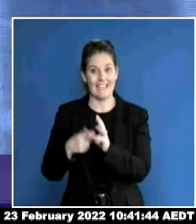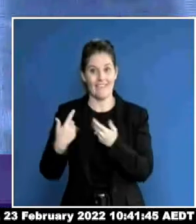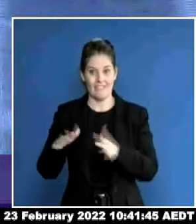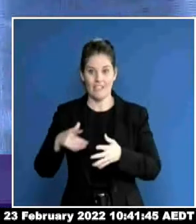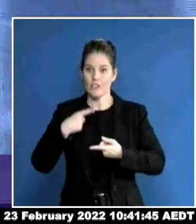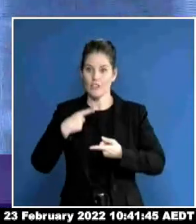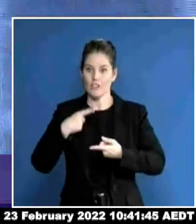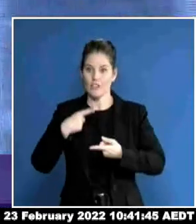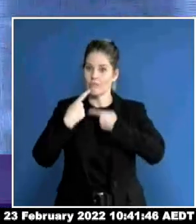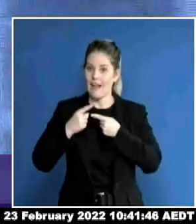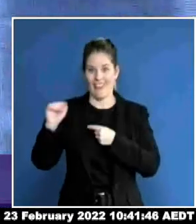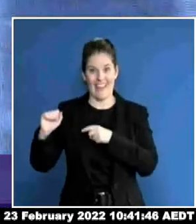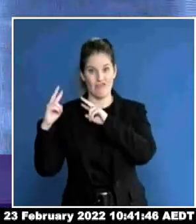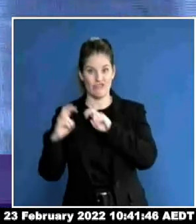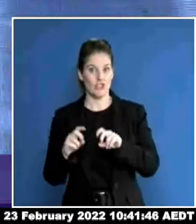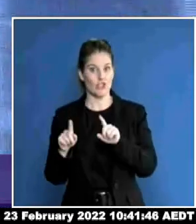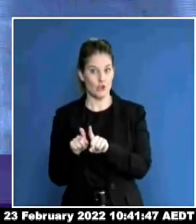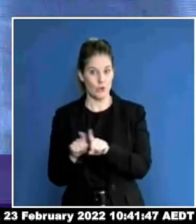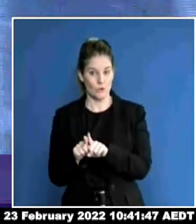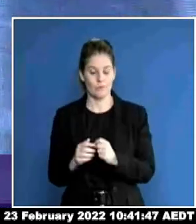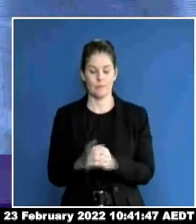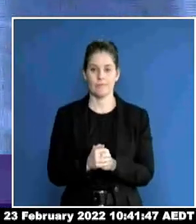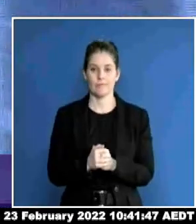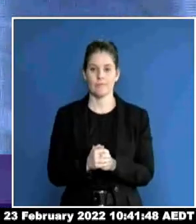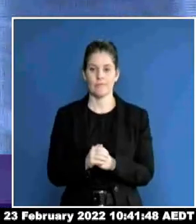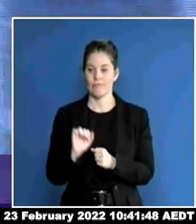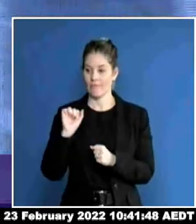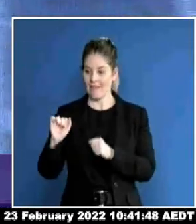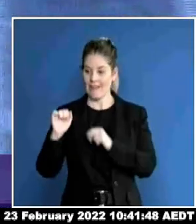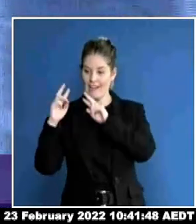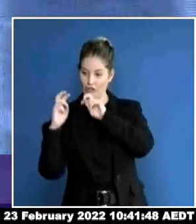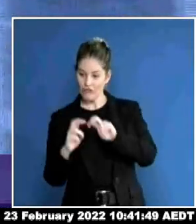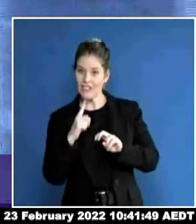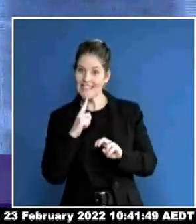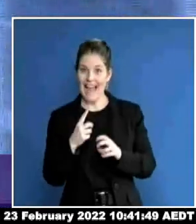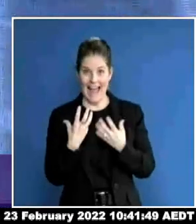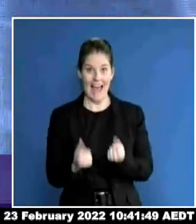They found there are good DES providers who are very engaged and supportive.